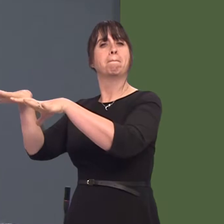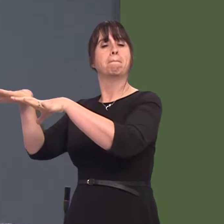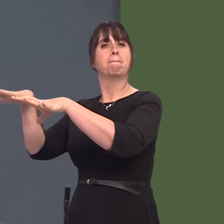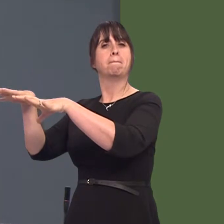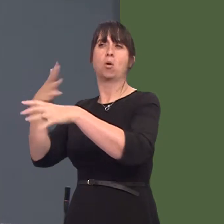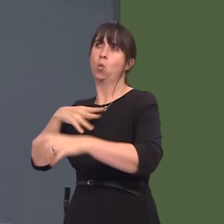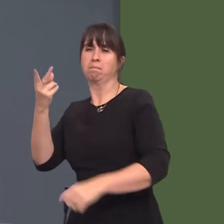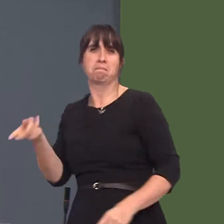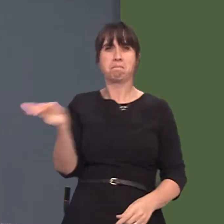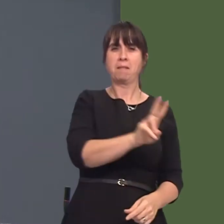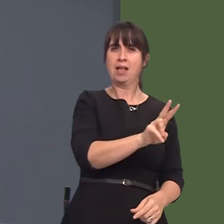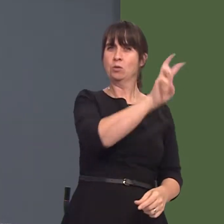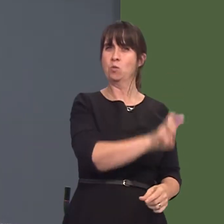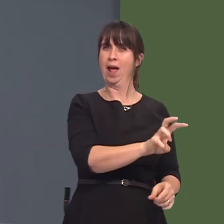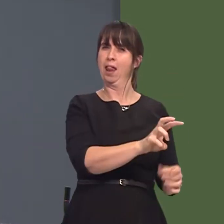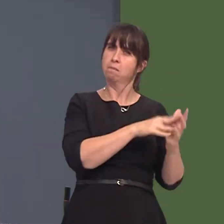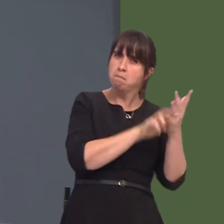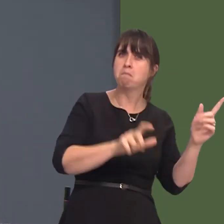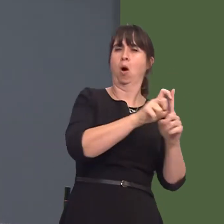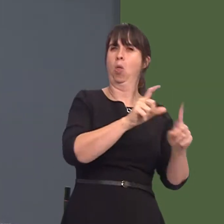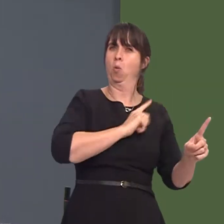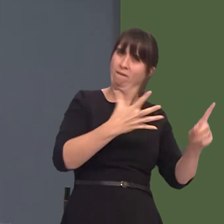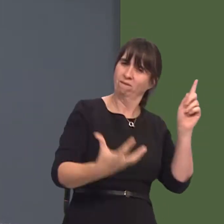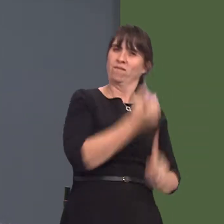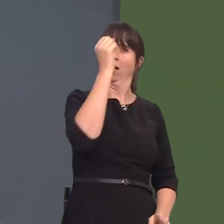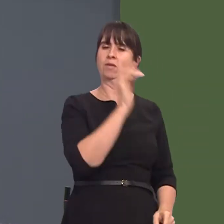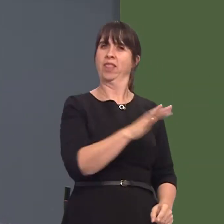But by doing this, and working in partnership with the various stakeholders and representatives